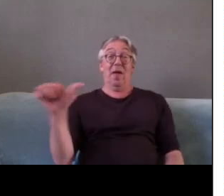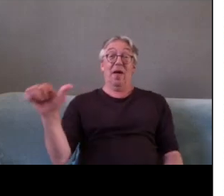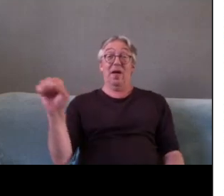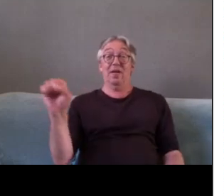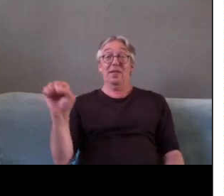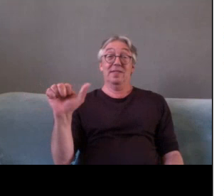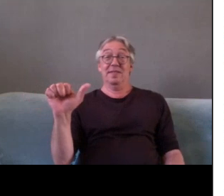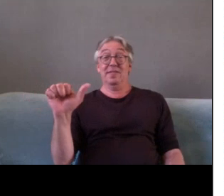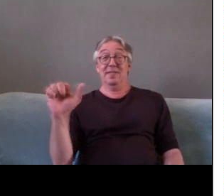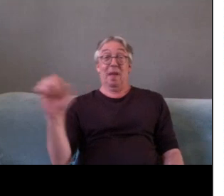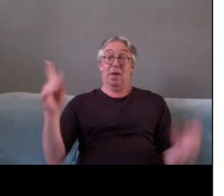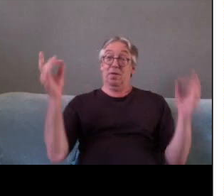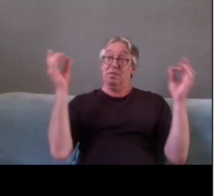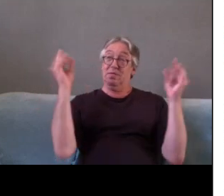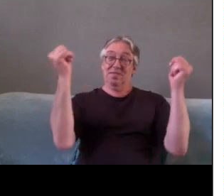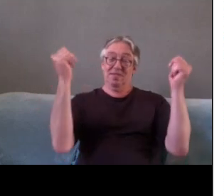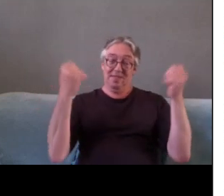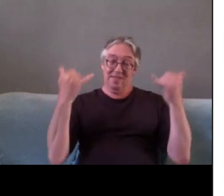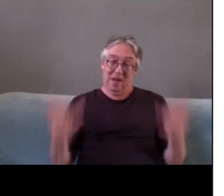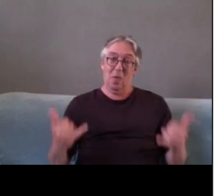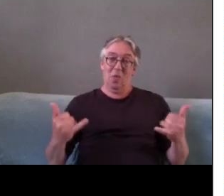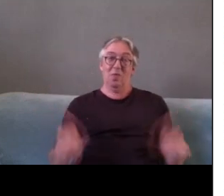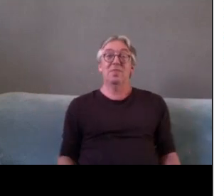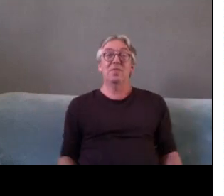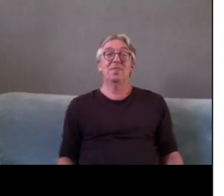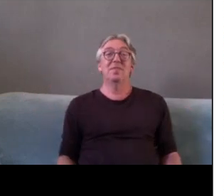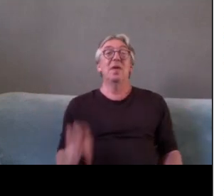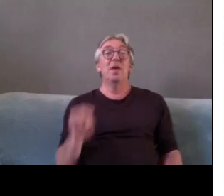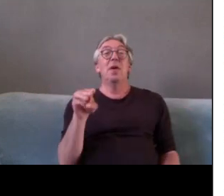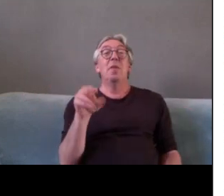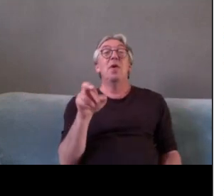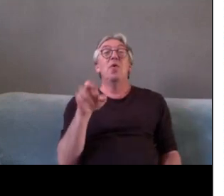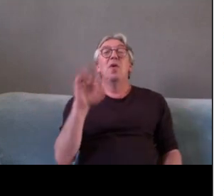Perfect. I have two questions related to emergency communication.